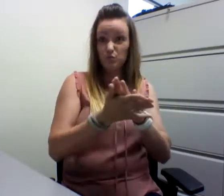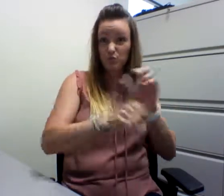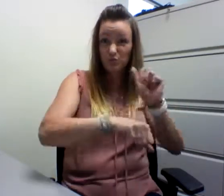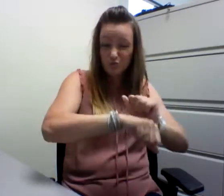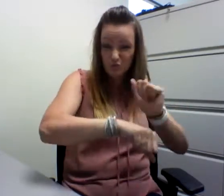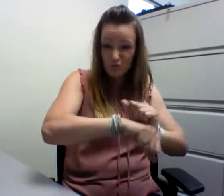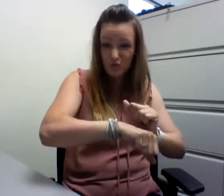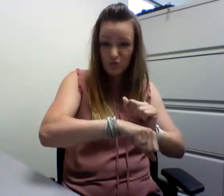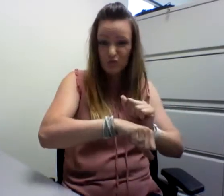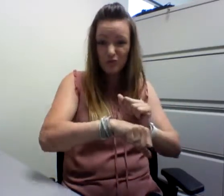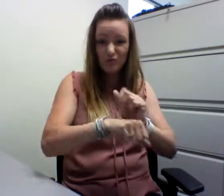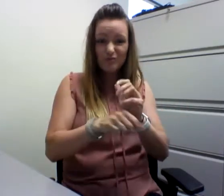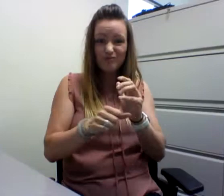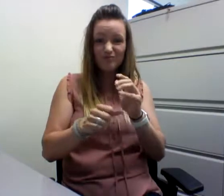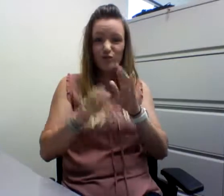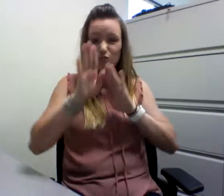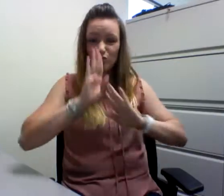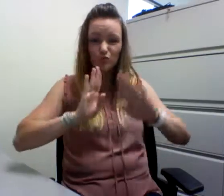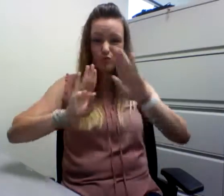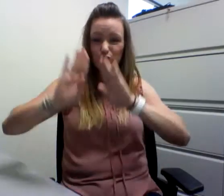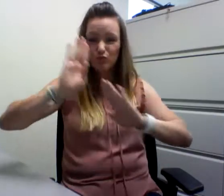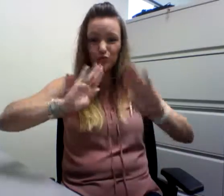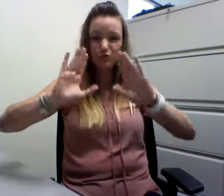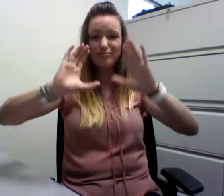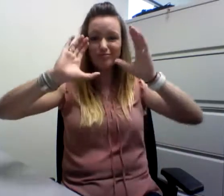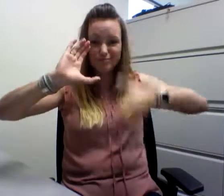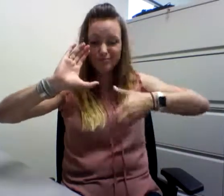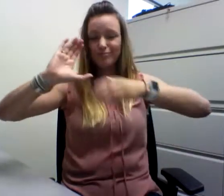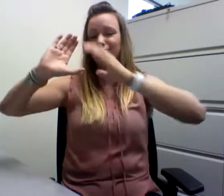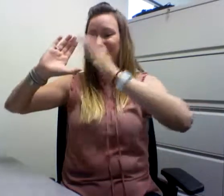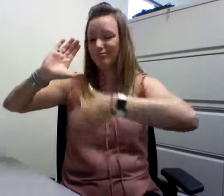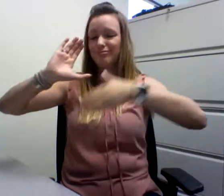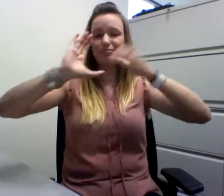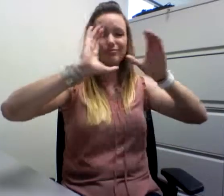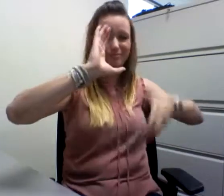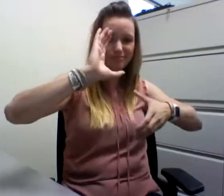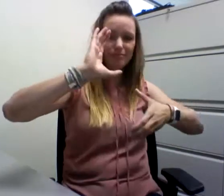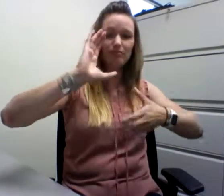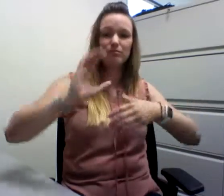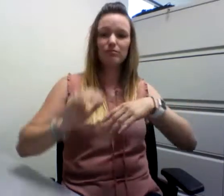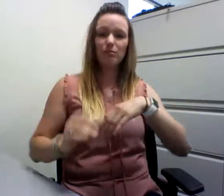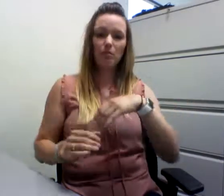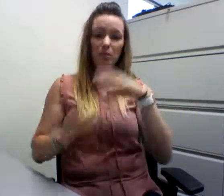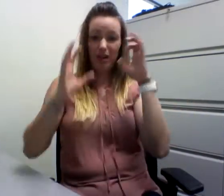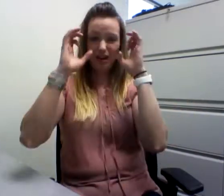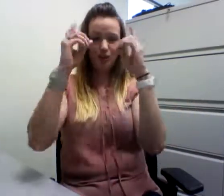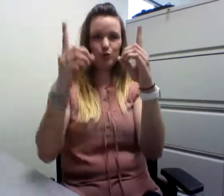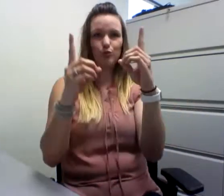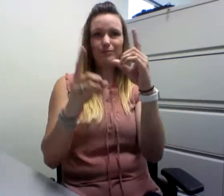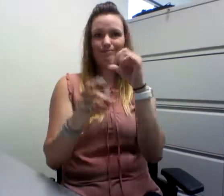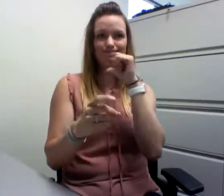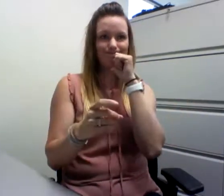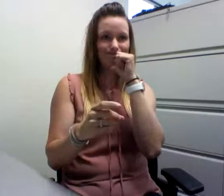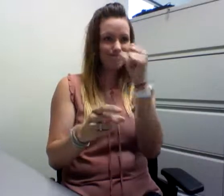school, work, church frustrations with communication breakdowns